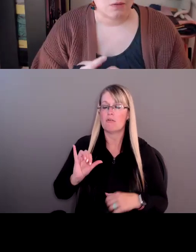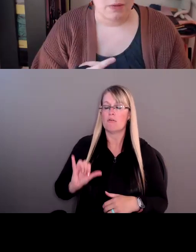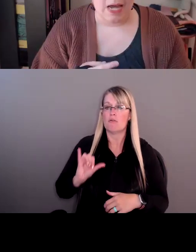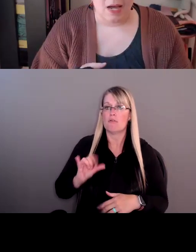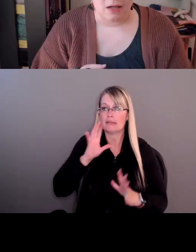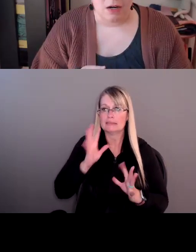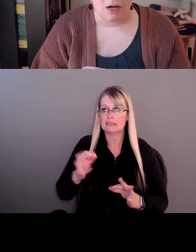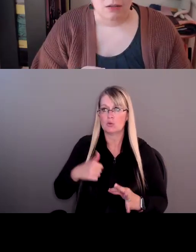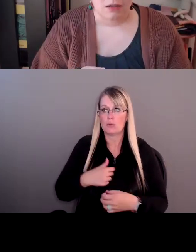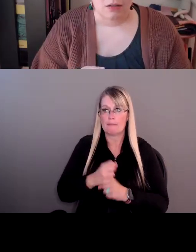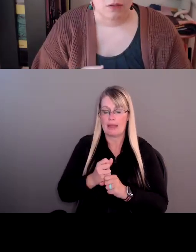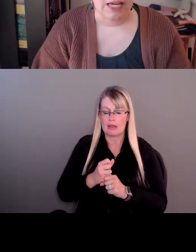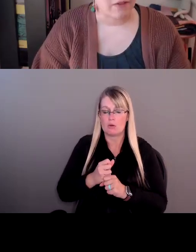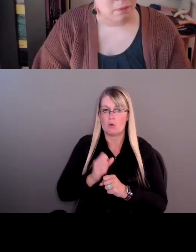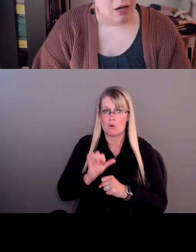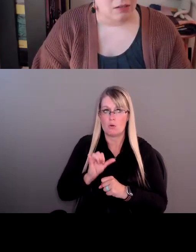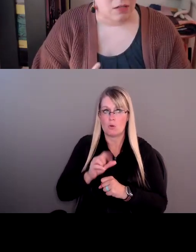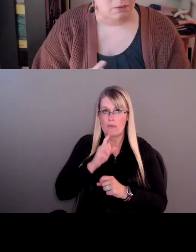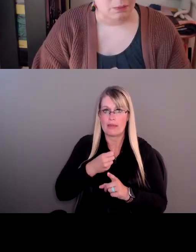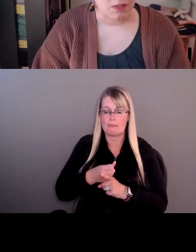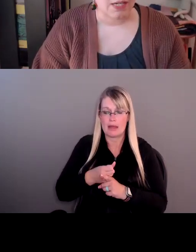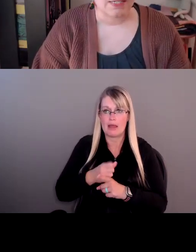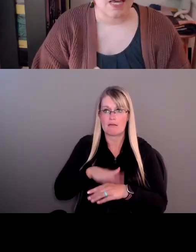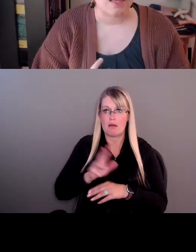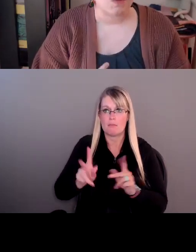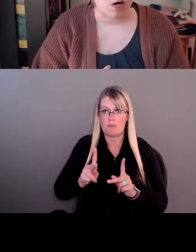we are making really have an impact on people at the end of the day. And I think that's part